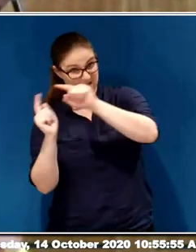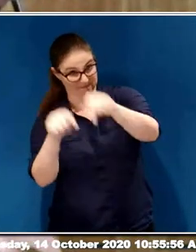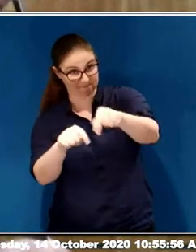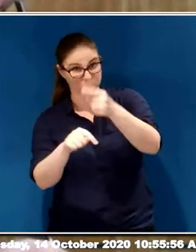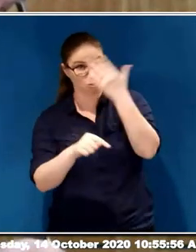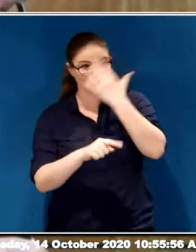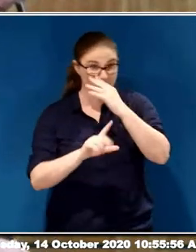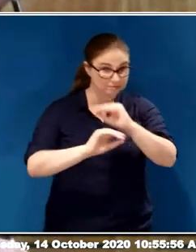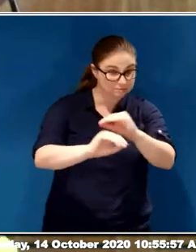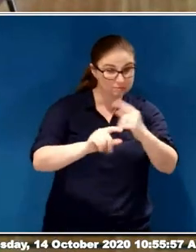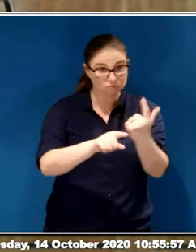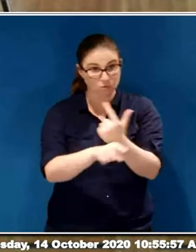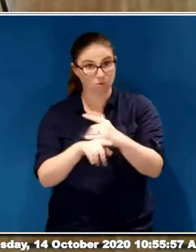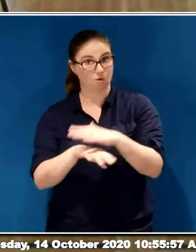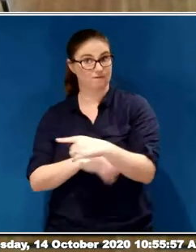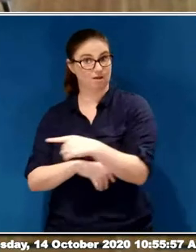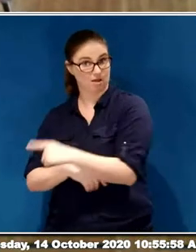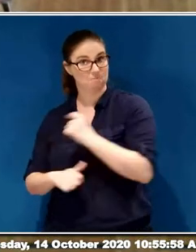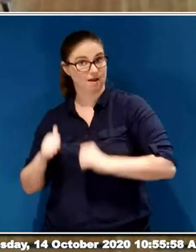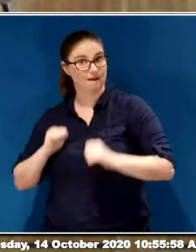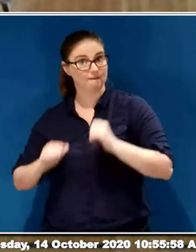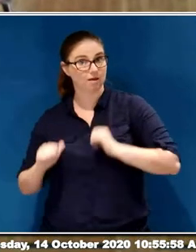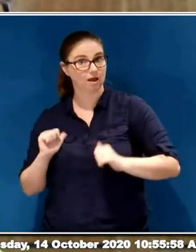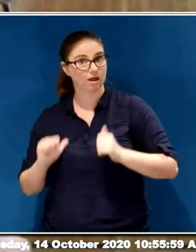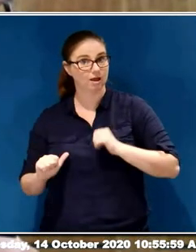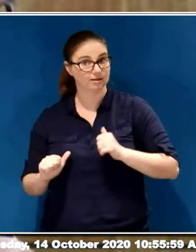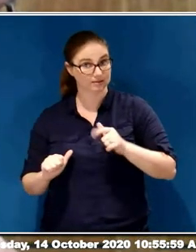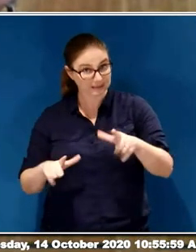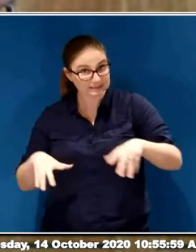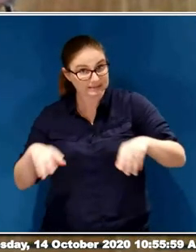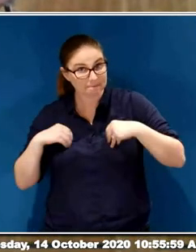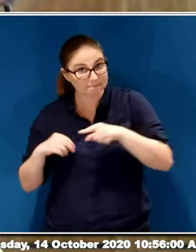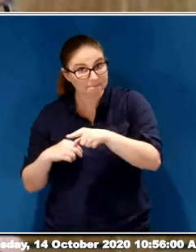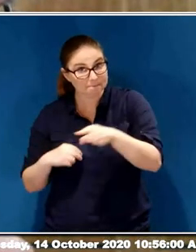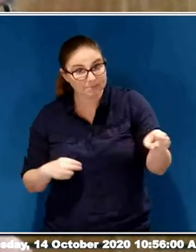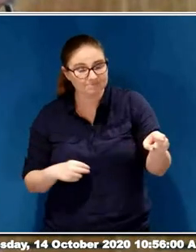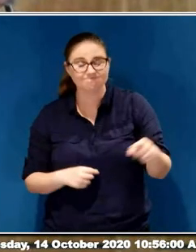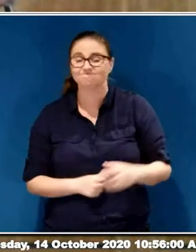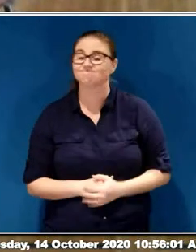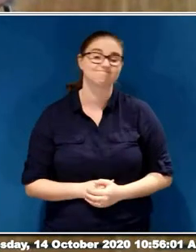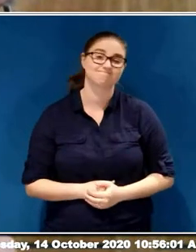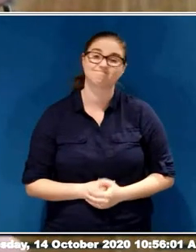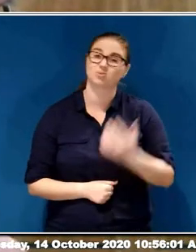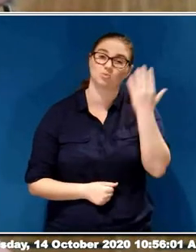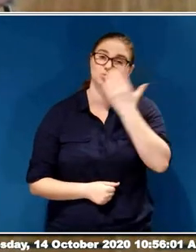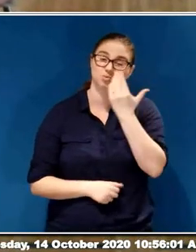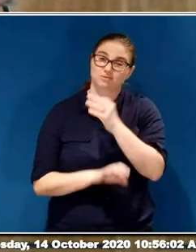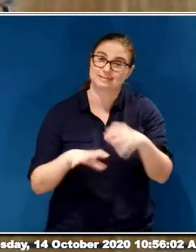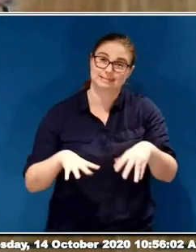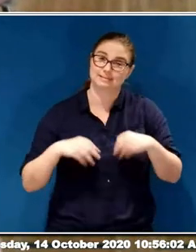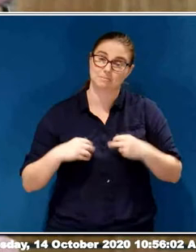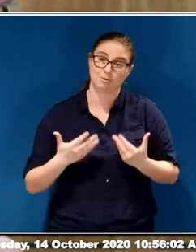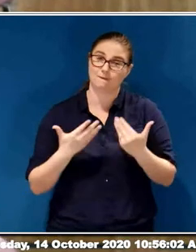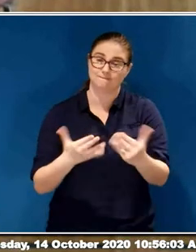You also requested to meet all of the staff involved in educating Kobe; is that right?